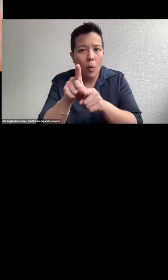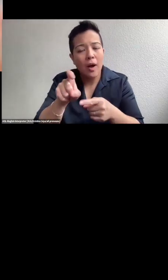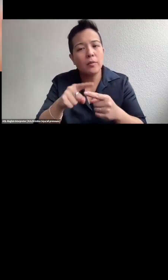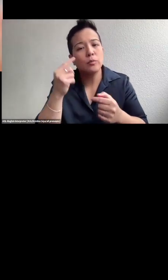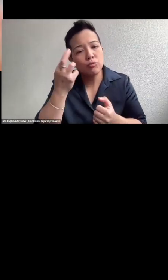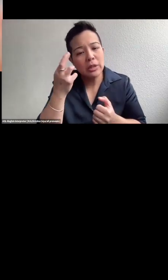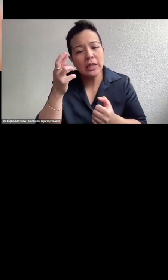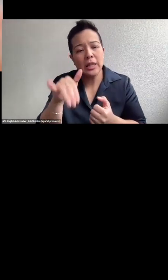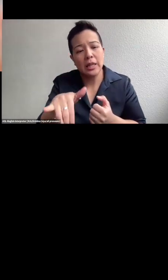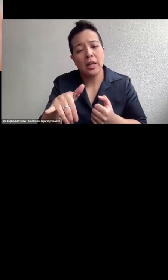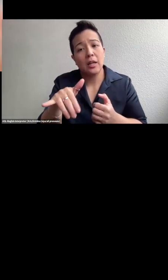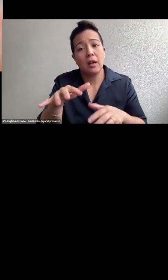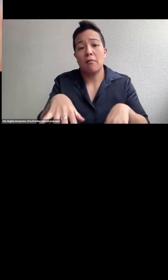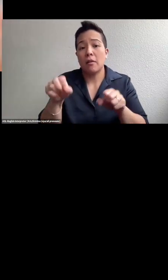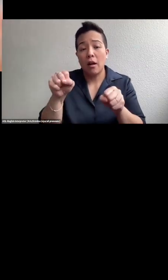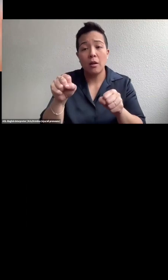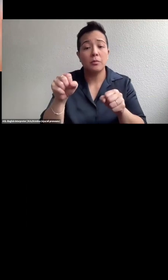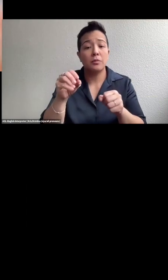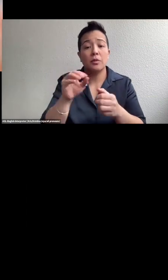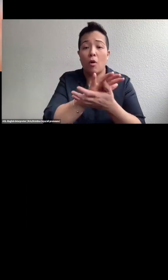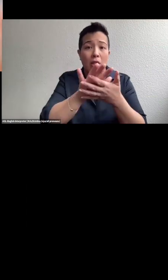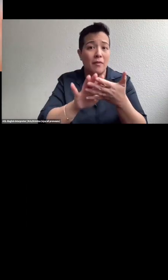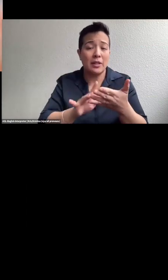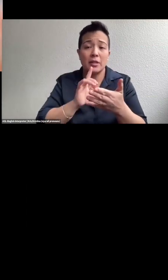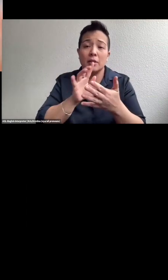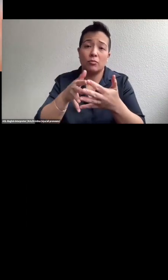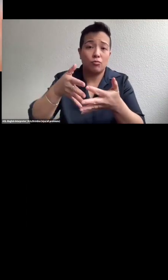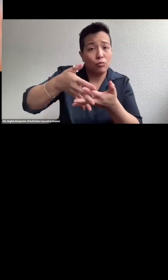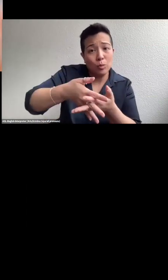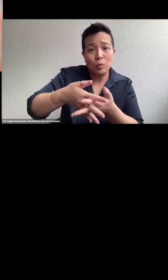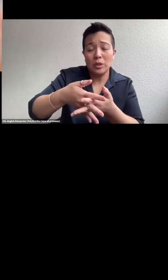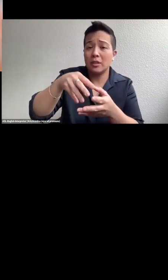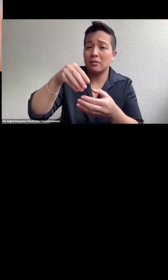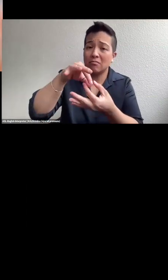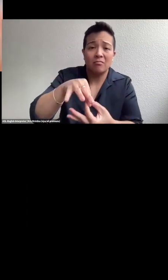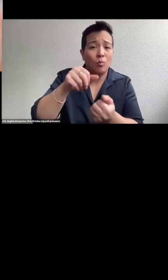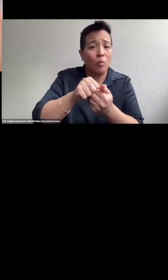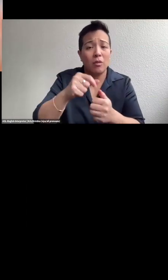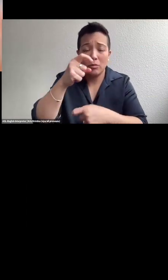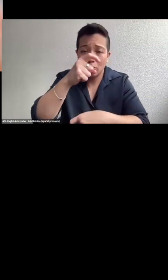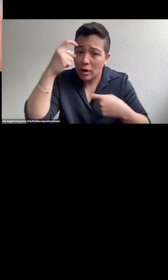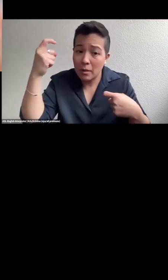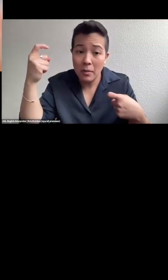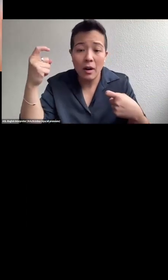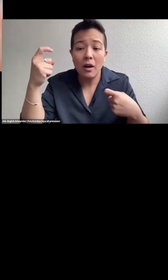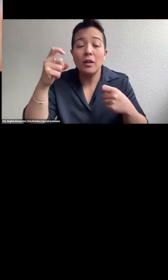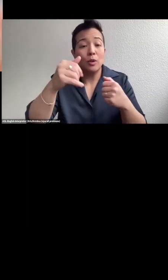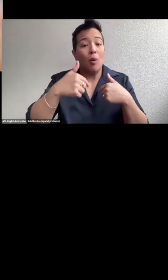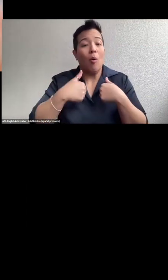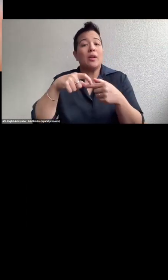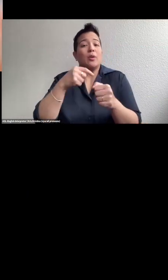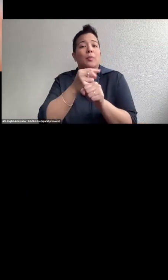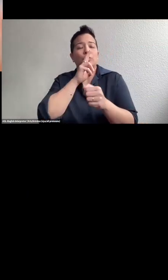that adoption, all of this is rooted in trauma, and so I needed to make sure that we were going